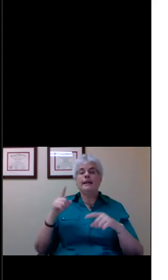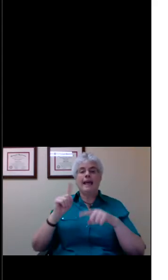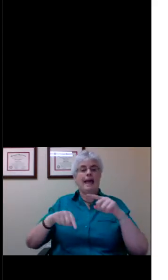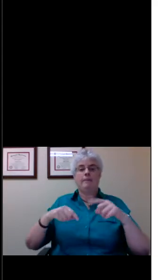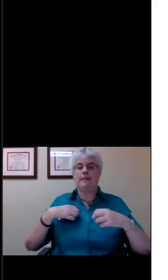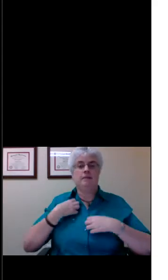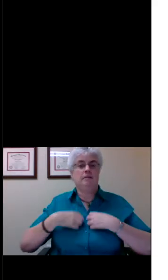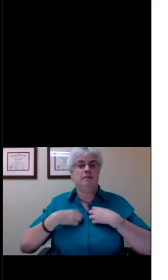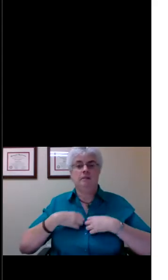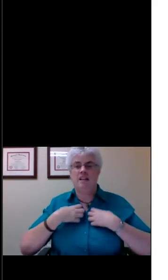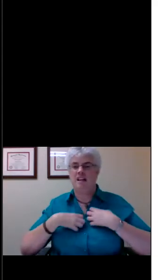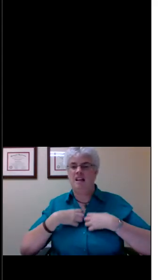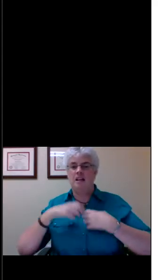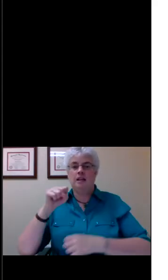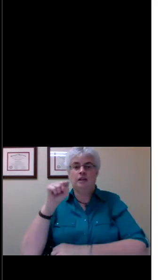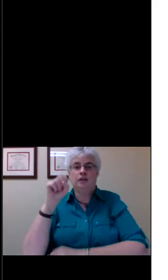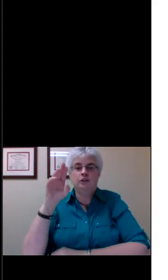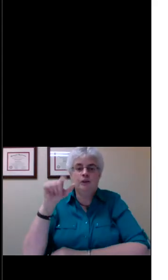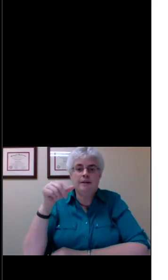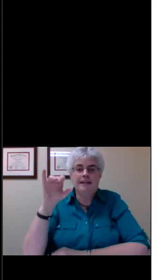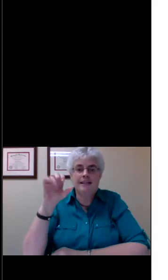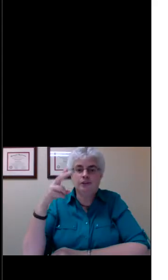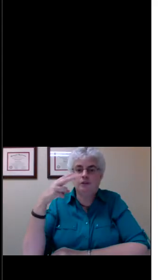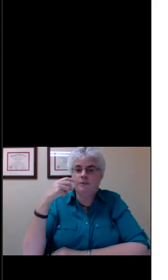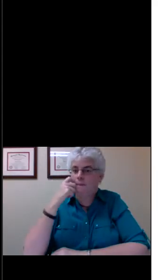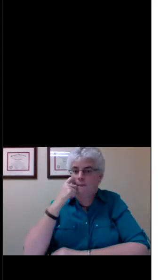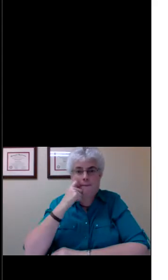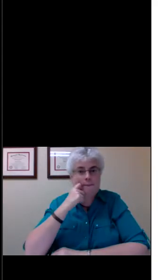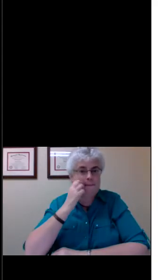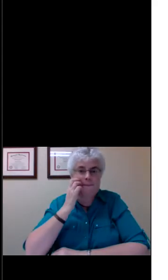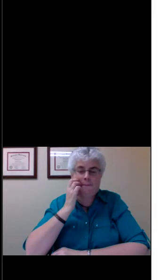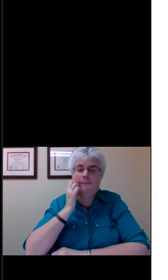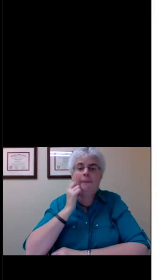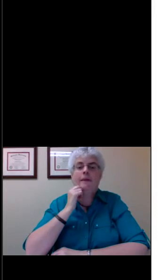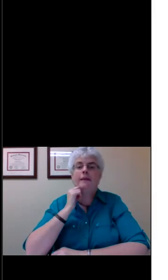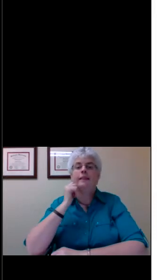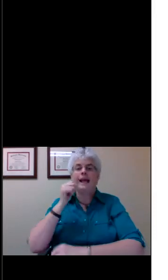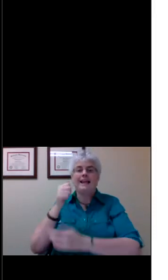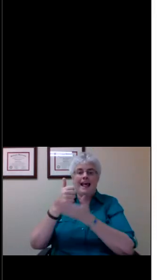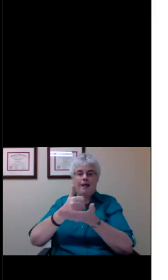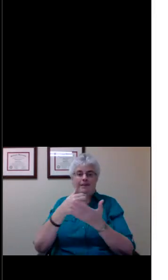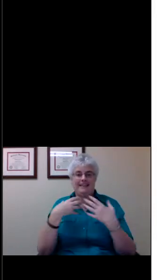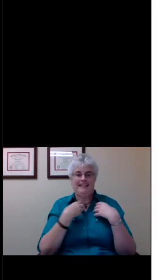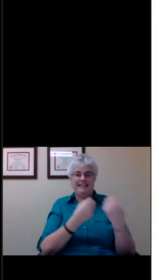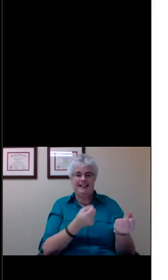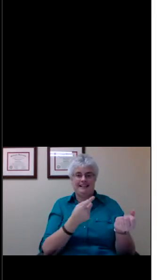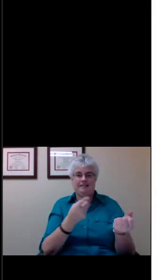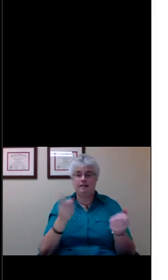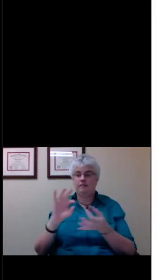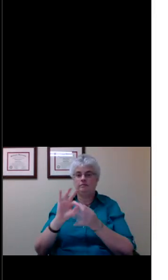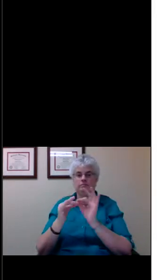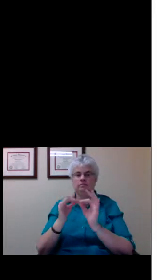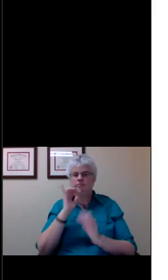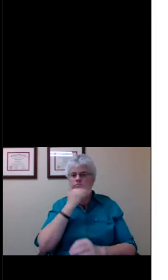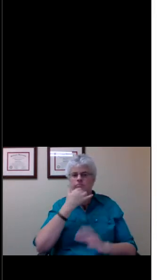sure that they're signing what they're saying. They can't be squeamish because some of these things are gonna be very direct.